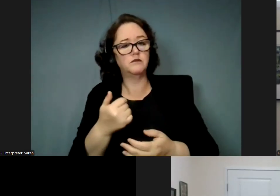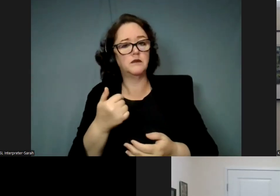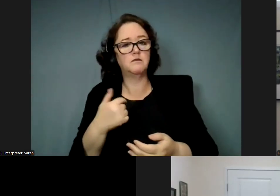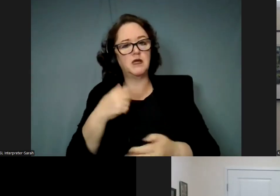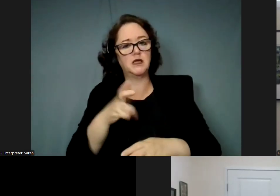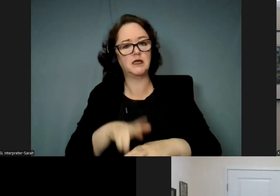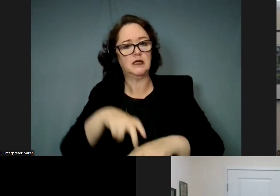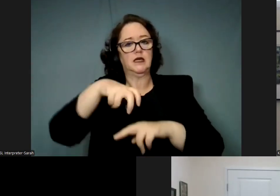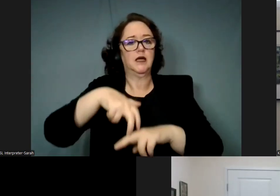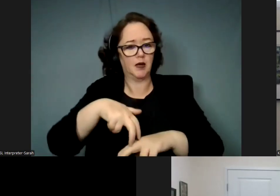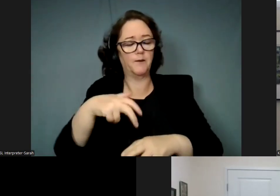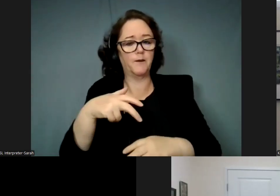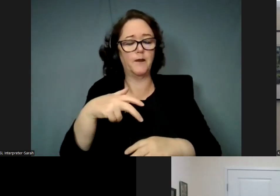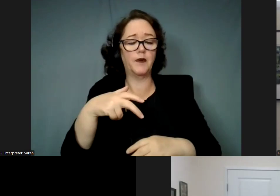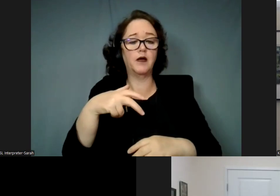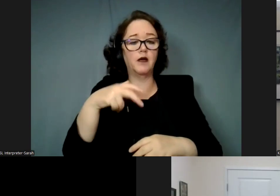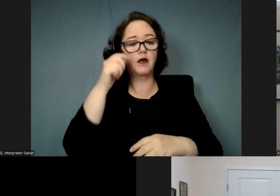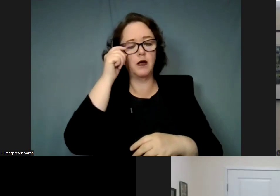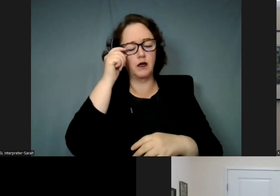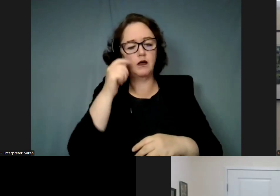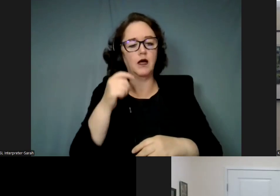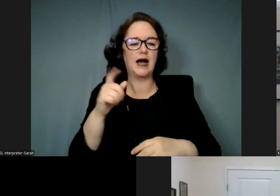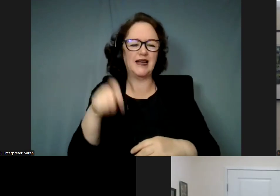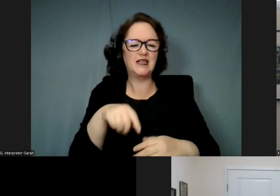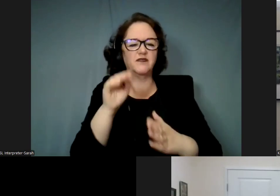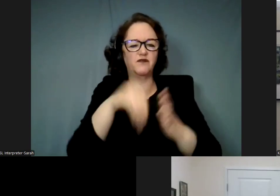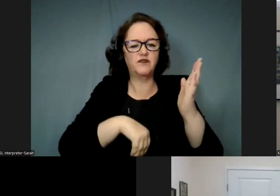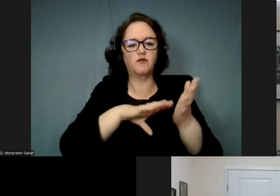first meeting, but to be honest, at the first meeting, or